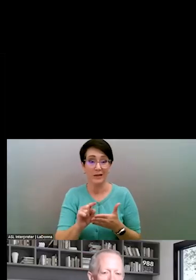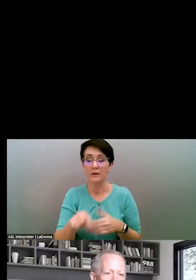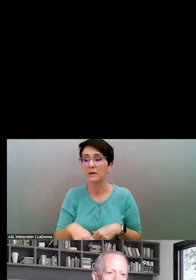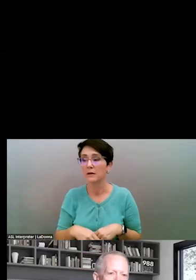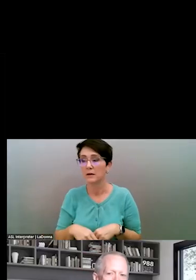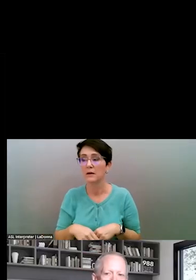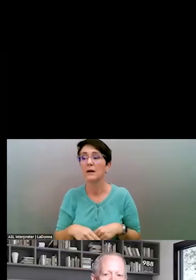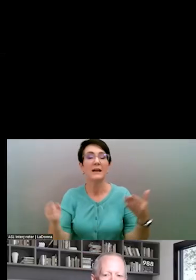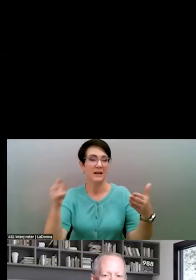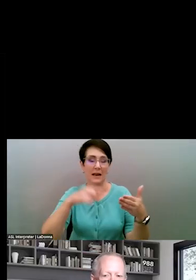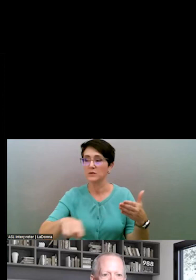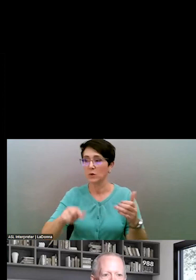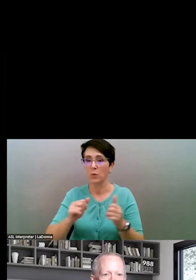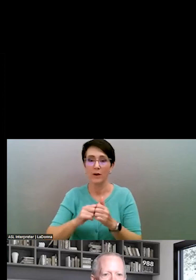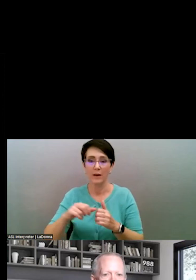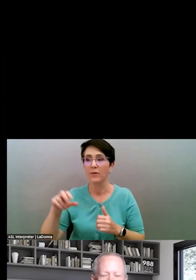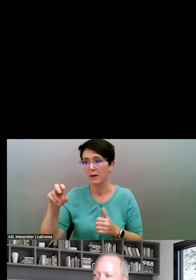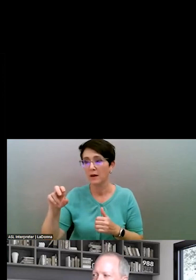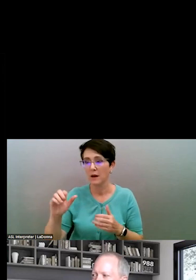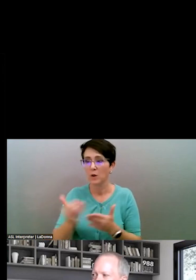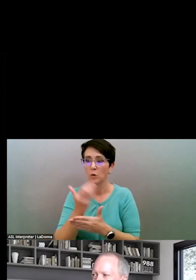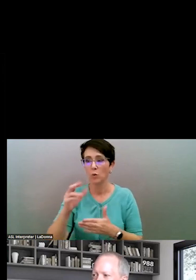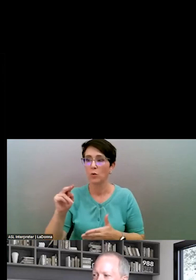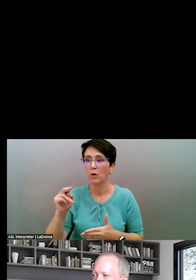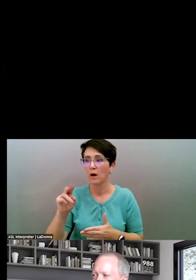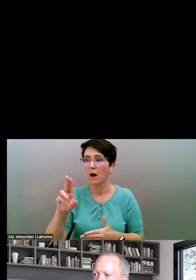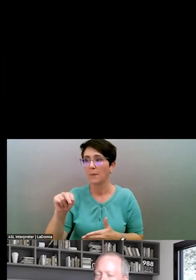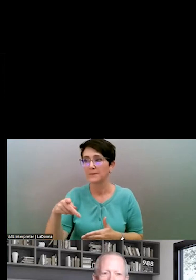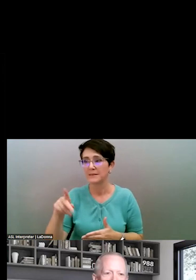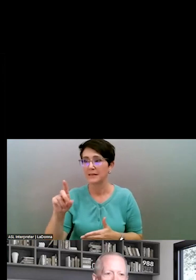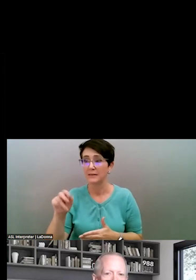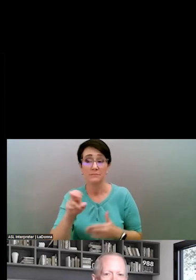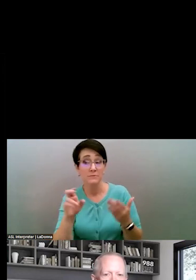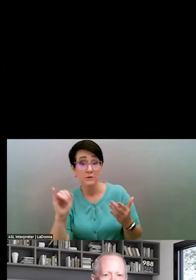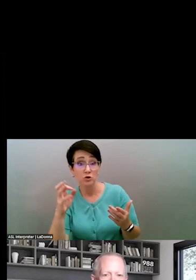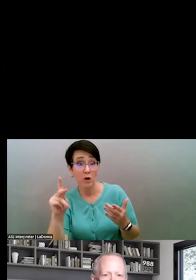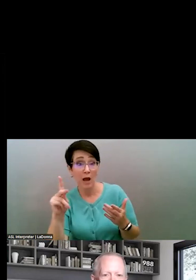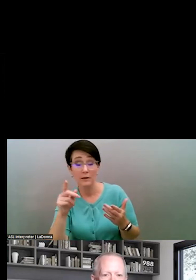NEXT WEEK. WITH AN UPDATE. JACK, ANYTHING ANYTHING YOU WOULD SAY ABOUT NEXT WEEK'S